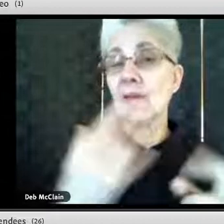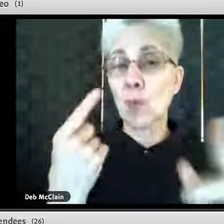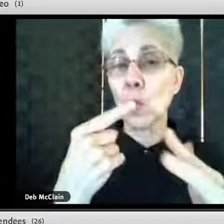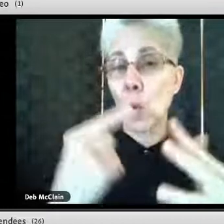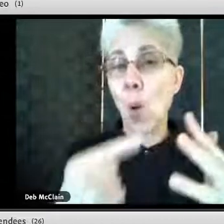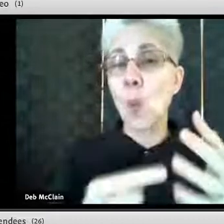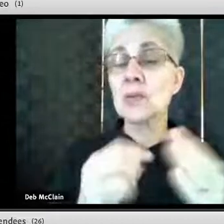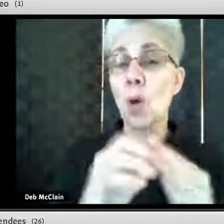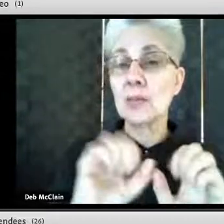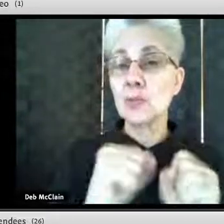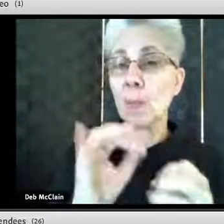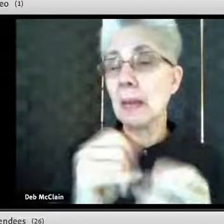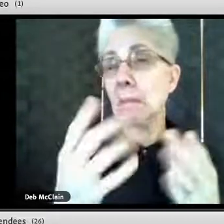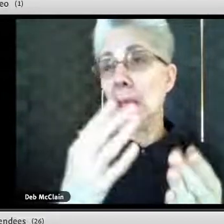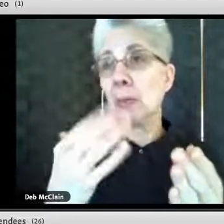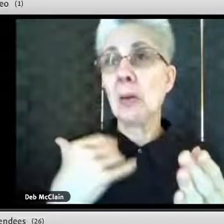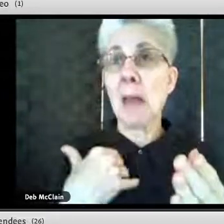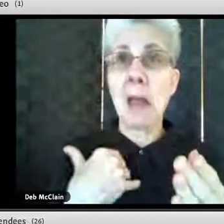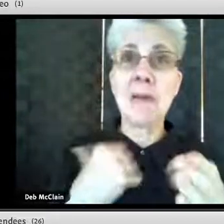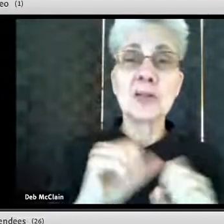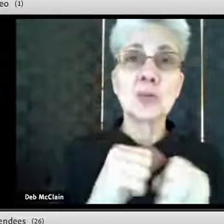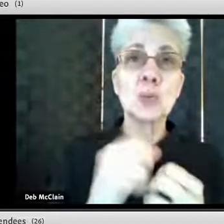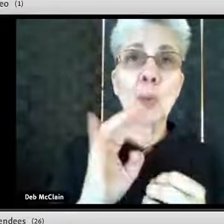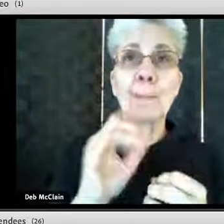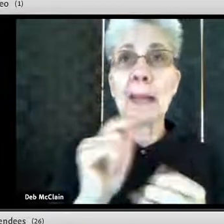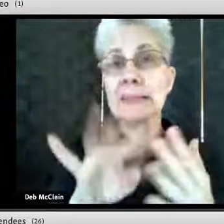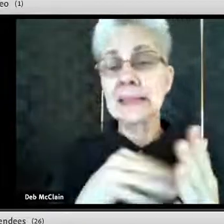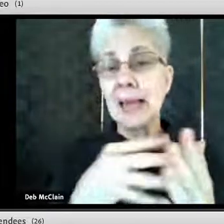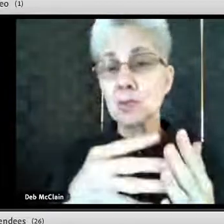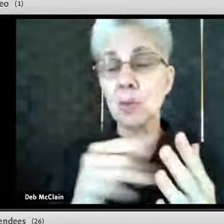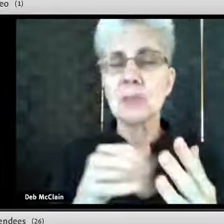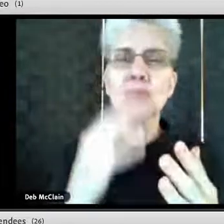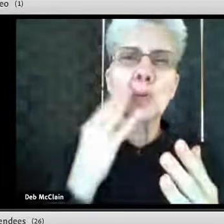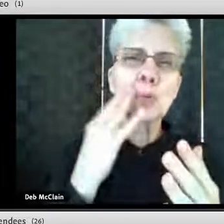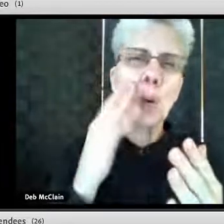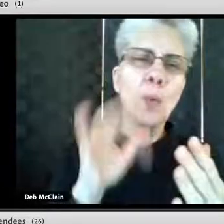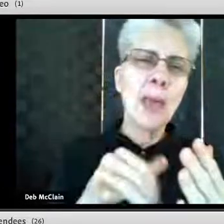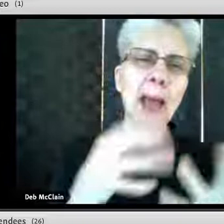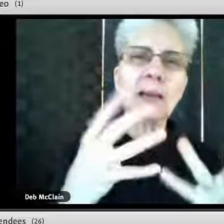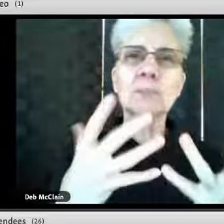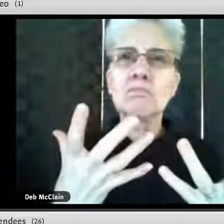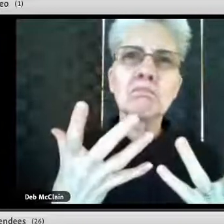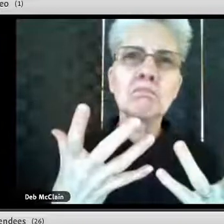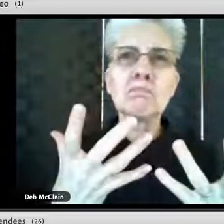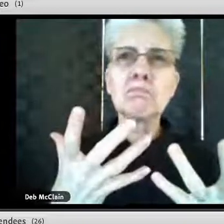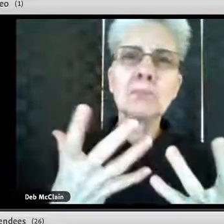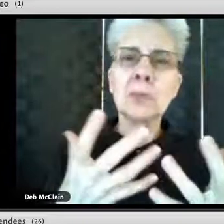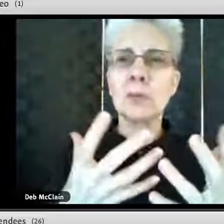So maybe you have a social media schedule and you know that Tuesdays are sort of